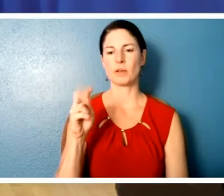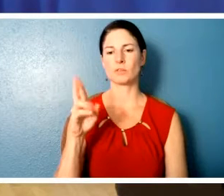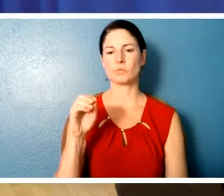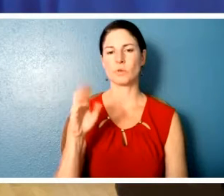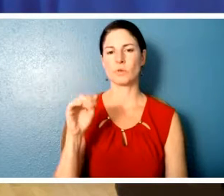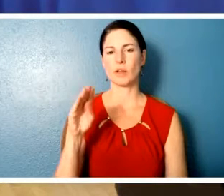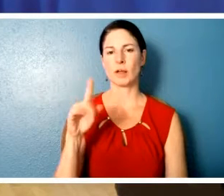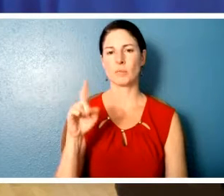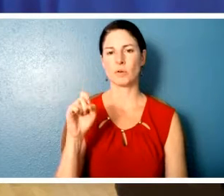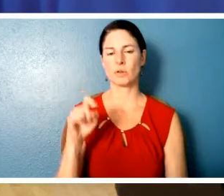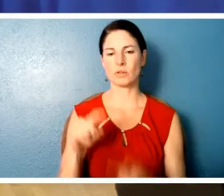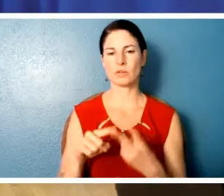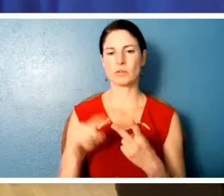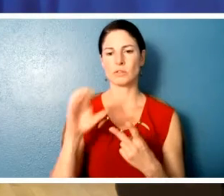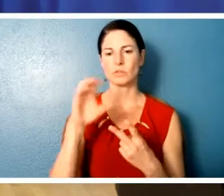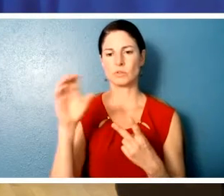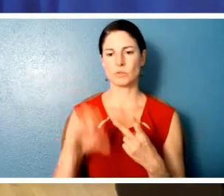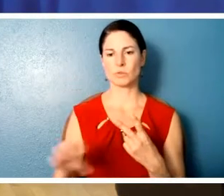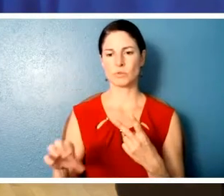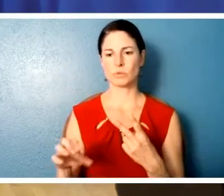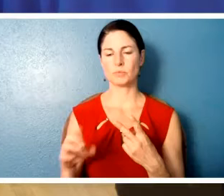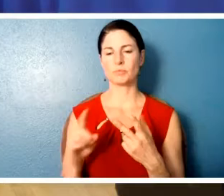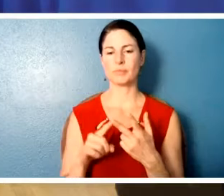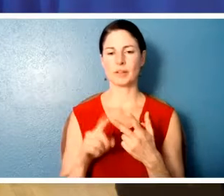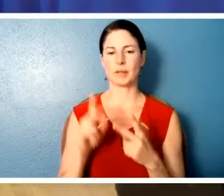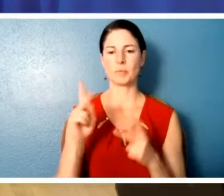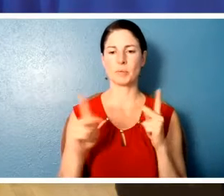SacGov: And then, of course, for the in person attendees as well.